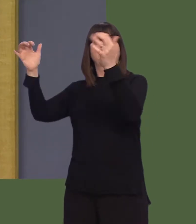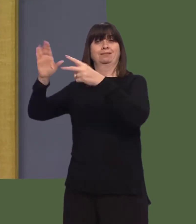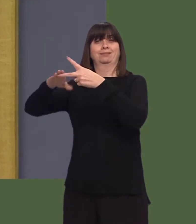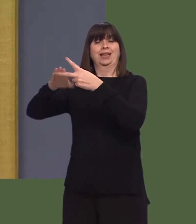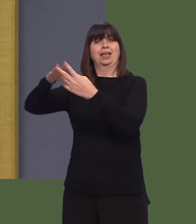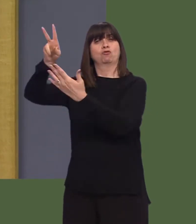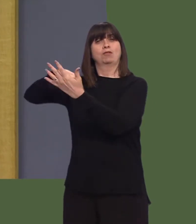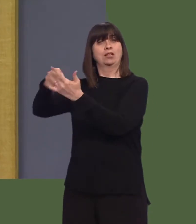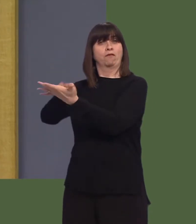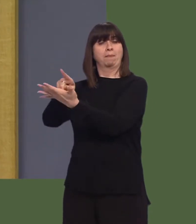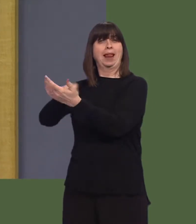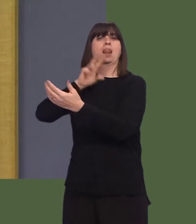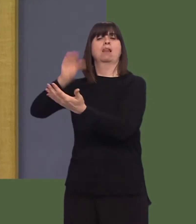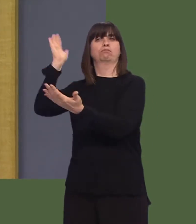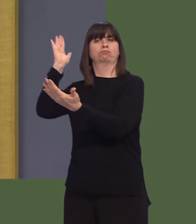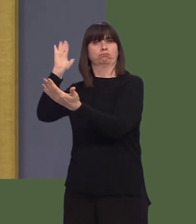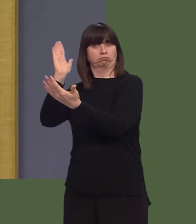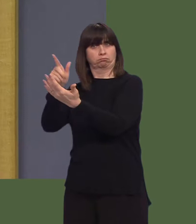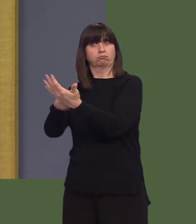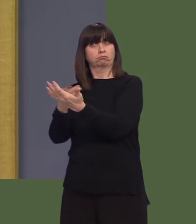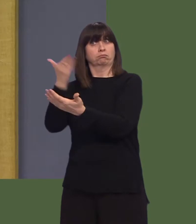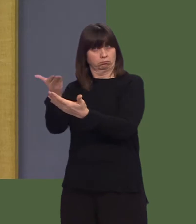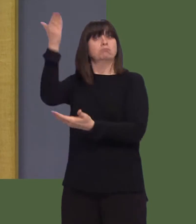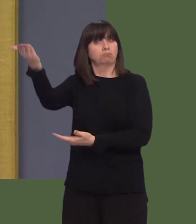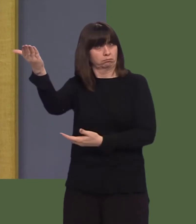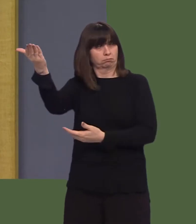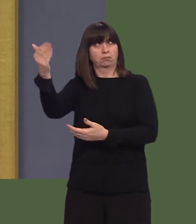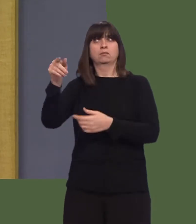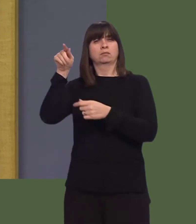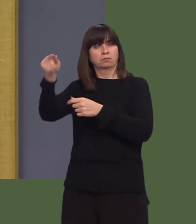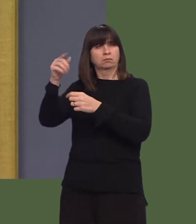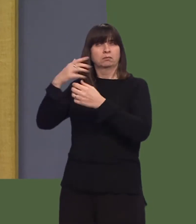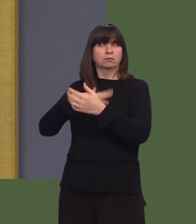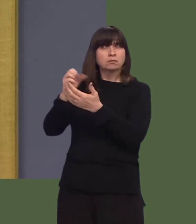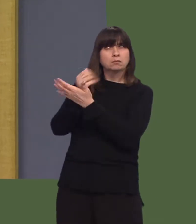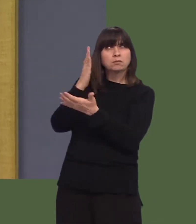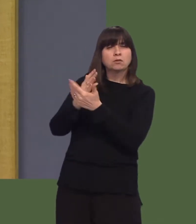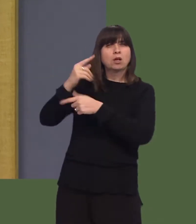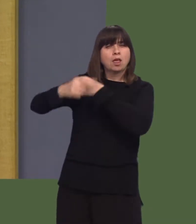The aim of the Bill is to ensure that UK Government establishes annual monitoring of, and reporting